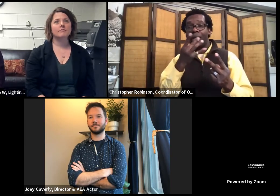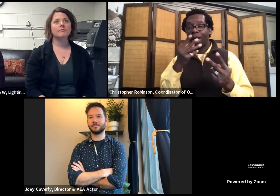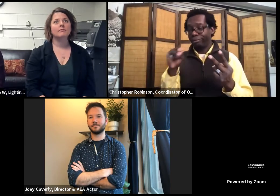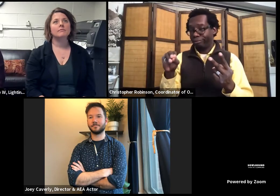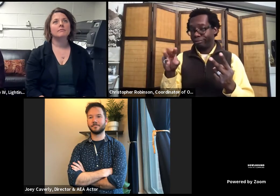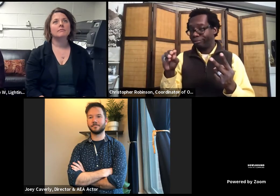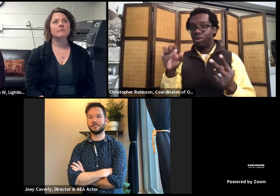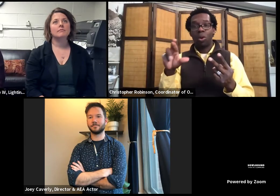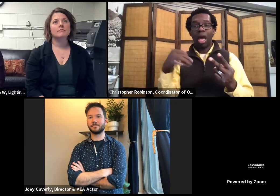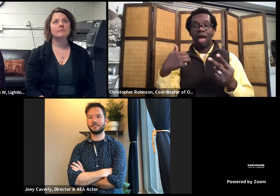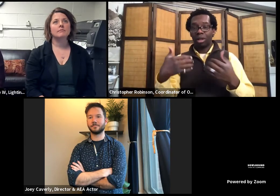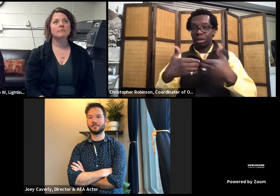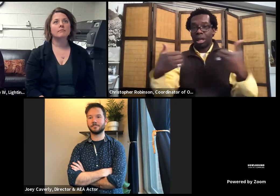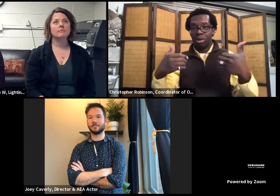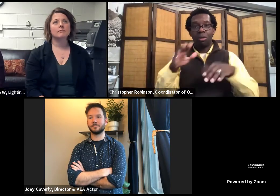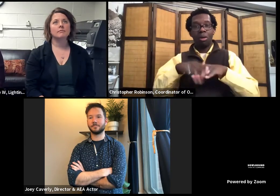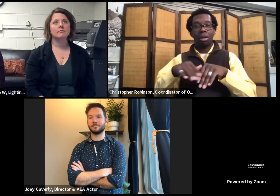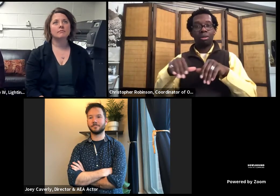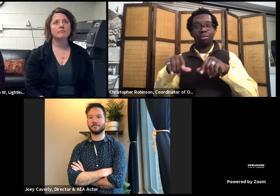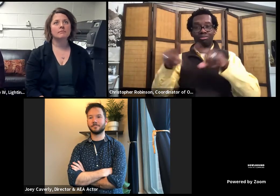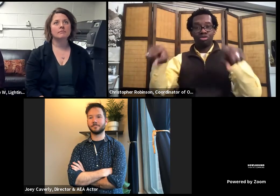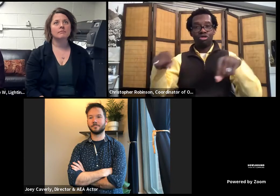having those options, having a little light,